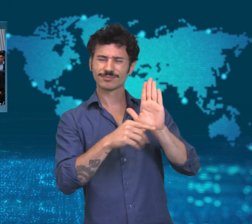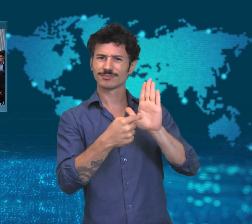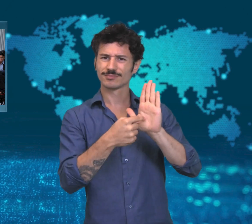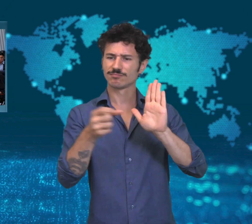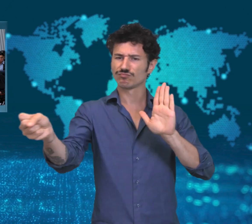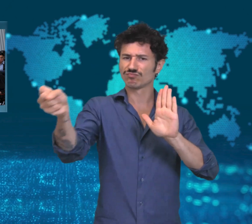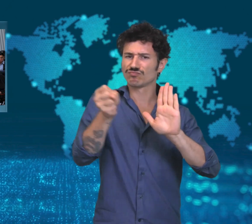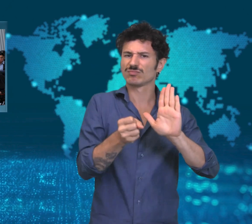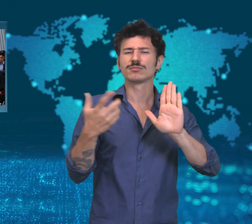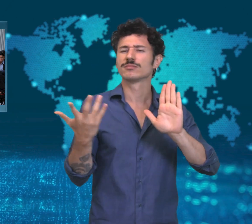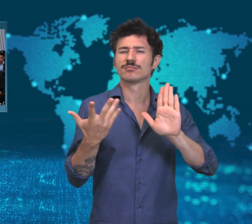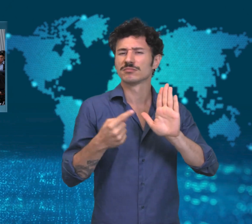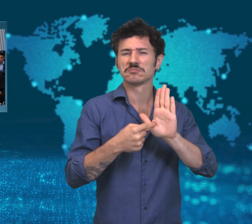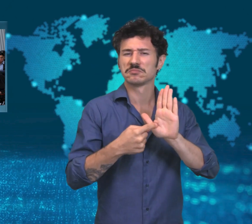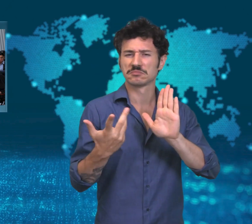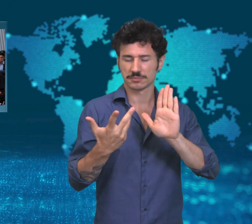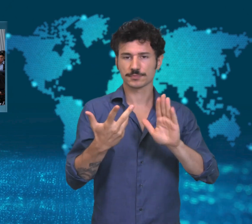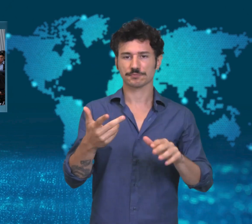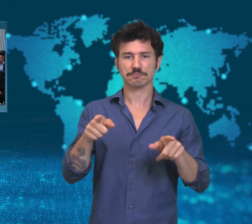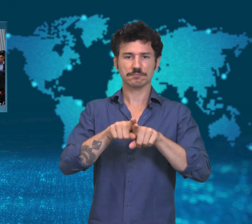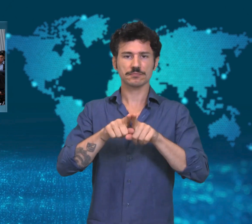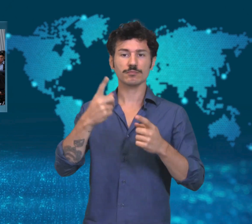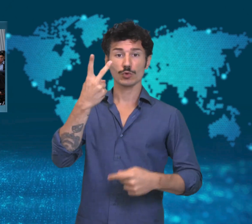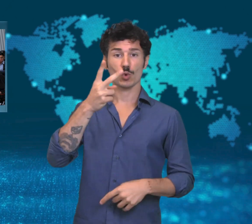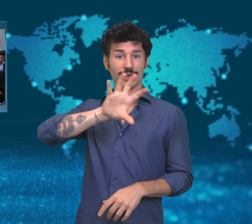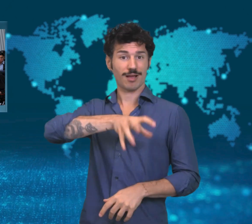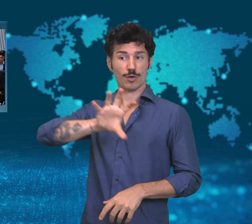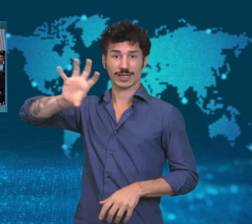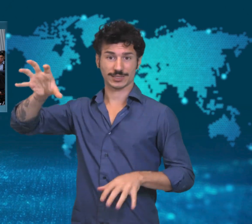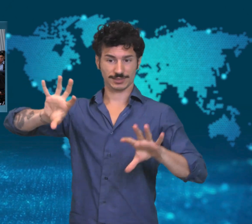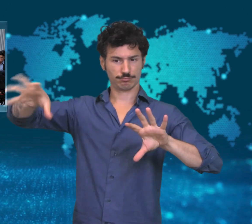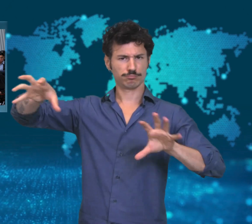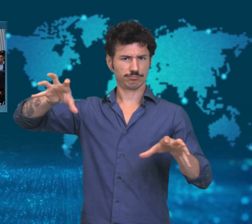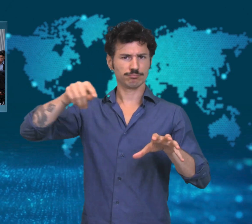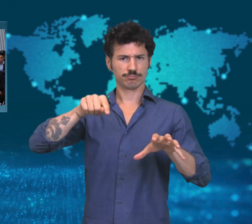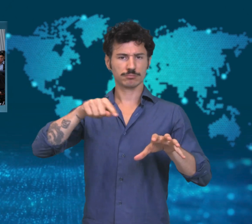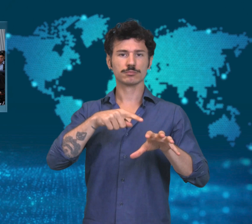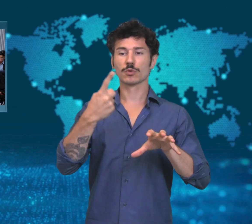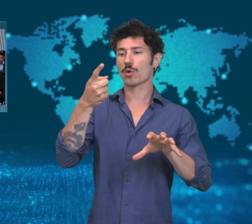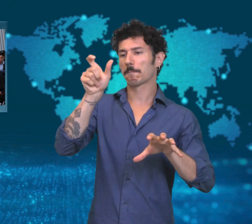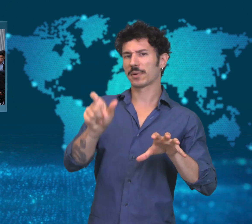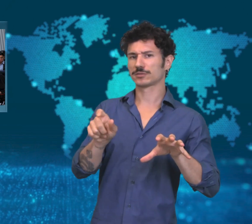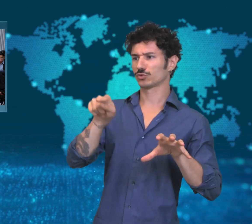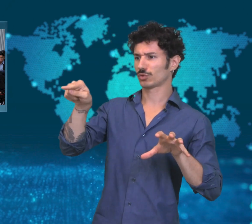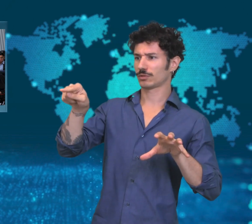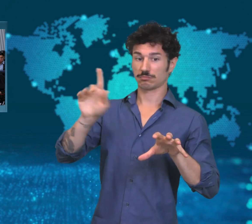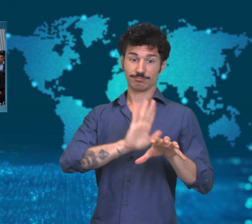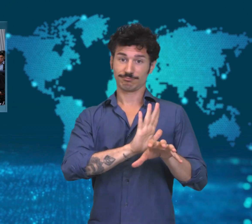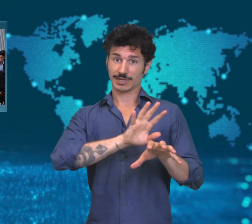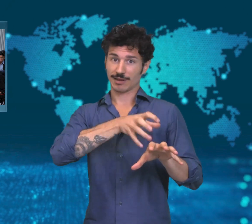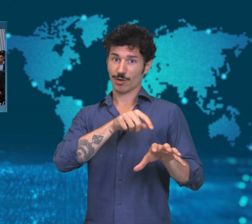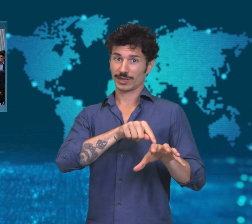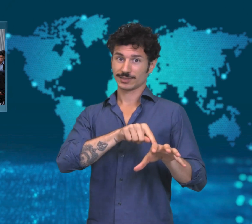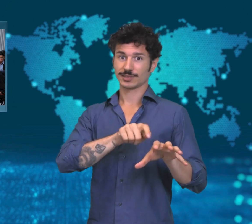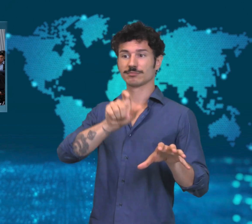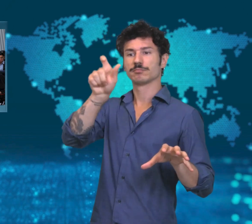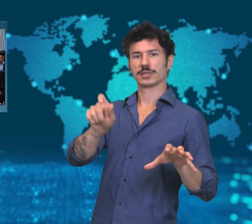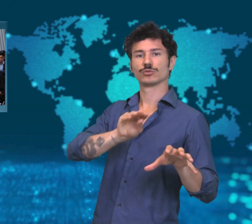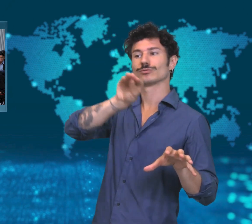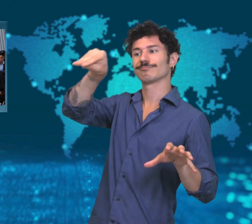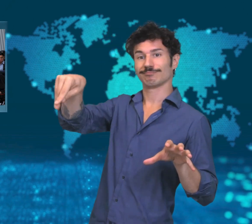accused or convicted person to return to their home country for punishment.